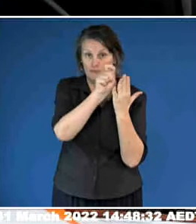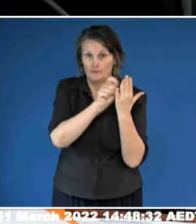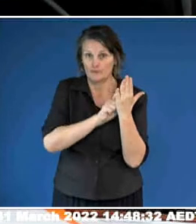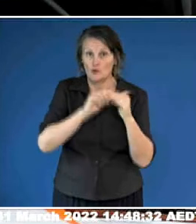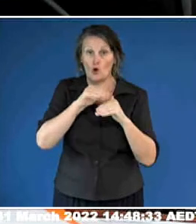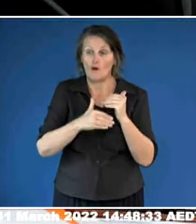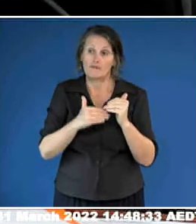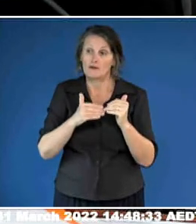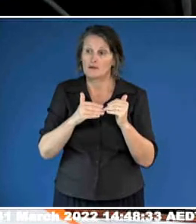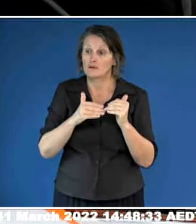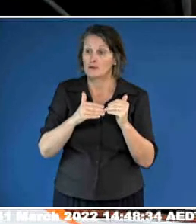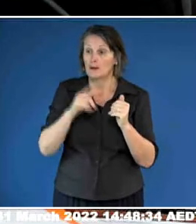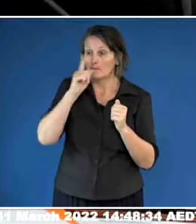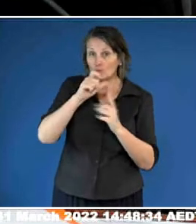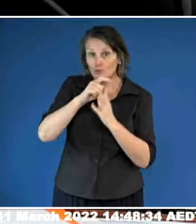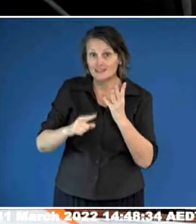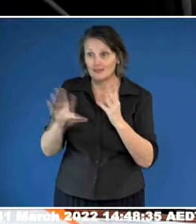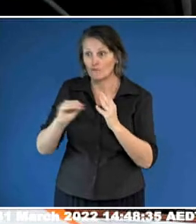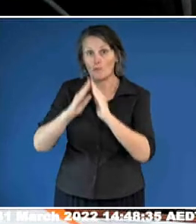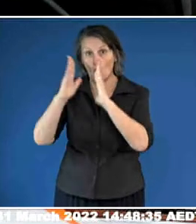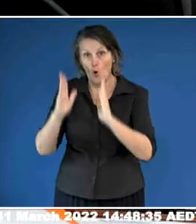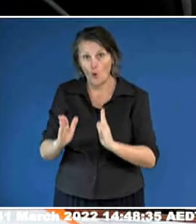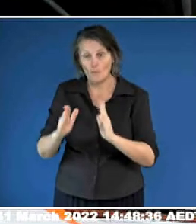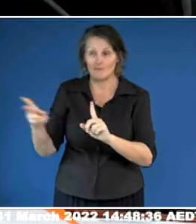And we have recently published earlier in March the responses.